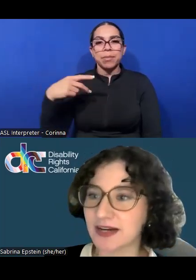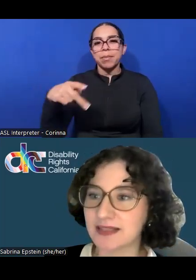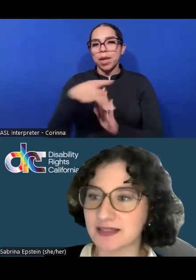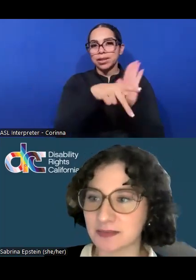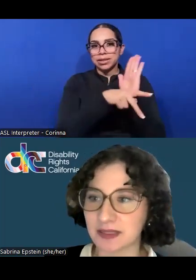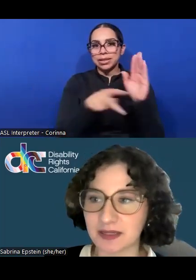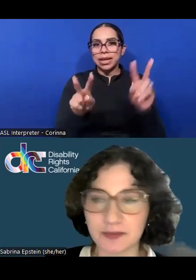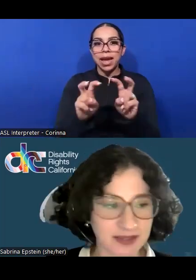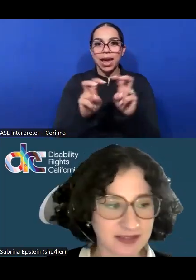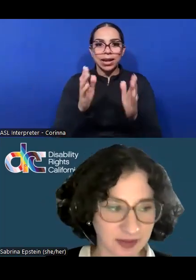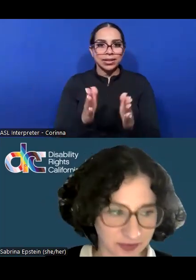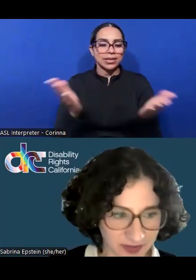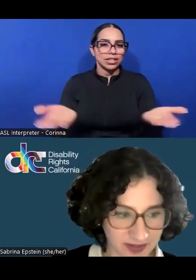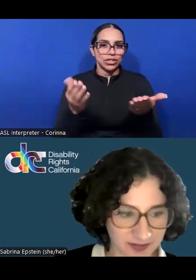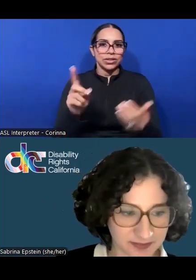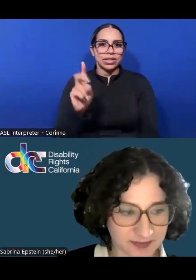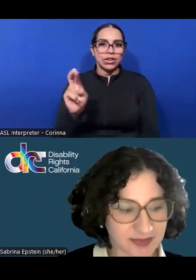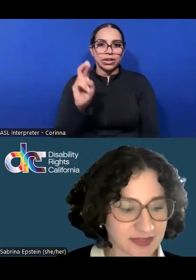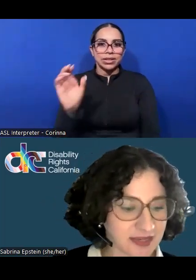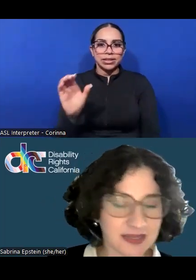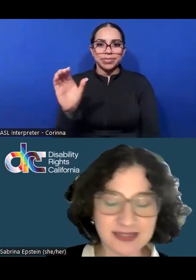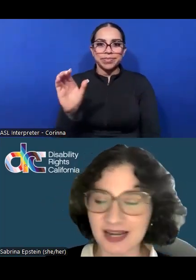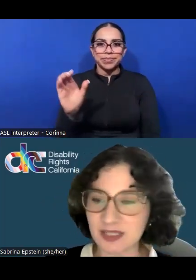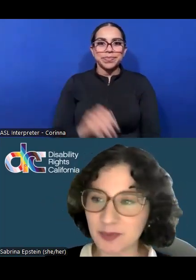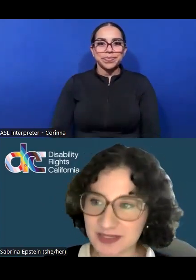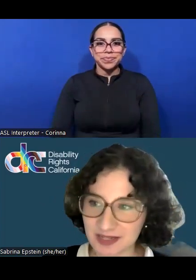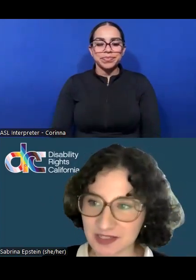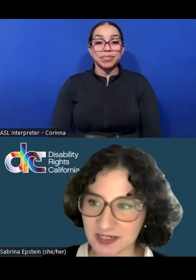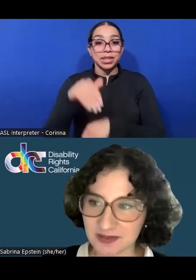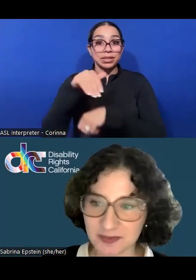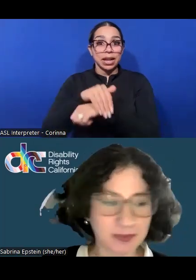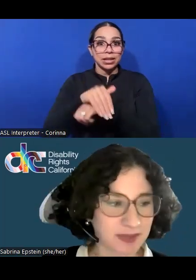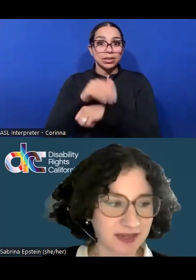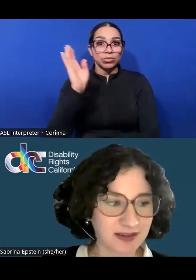at Disability Rights California. Tonight's presentation will be